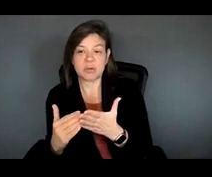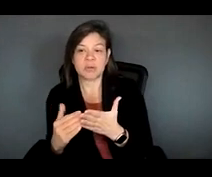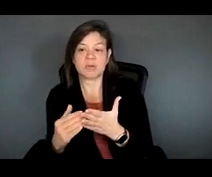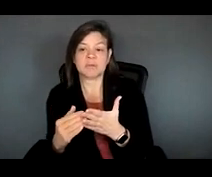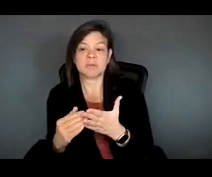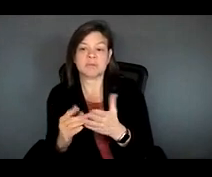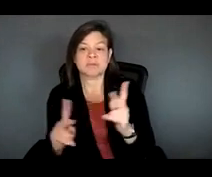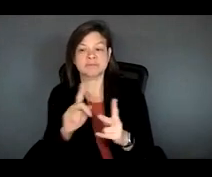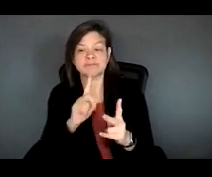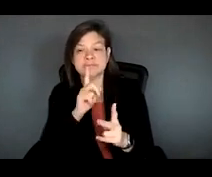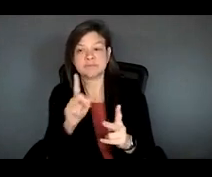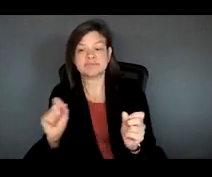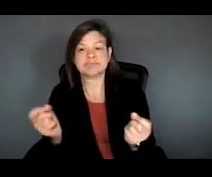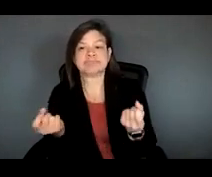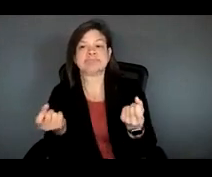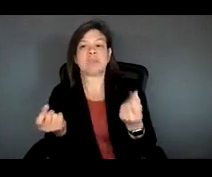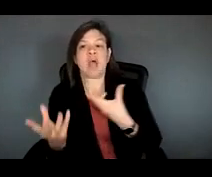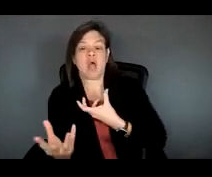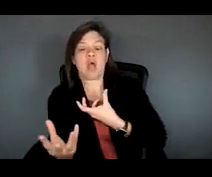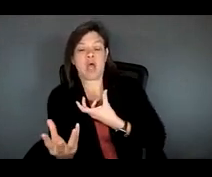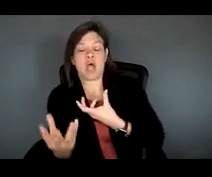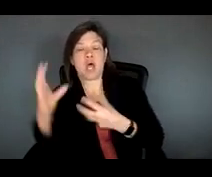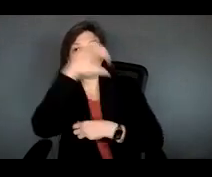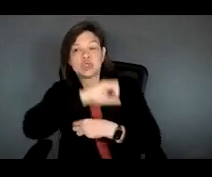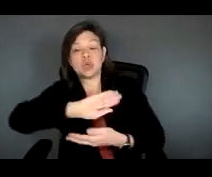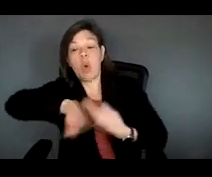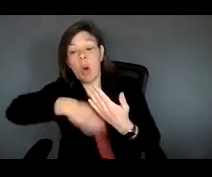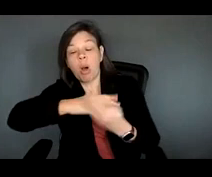assume all types of learners and the way they are constructing their session.